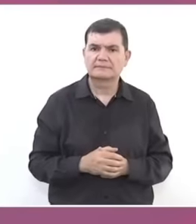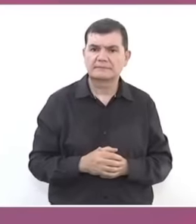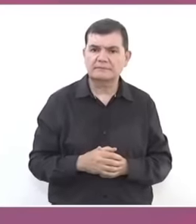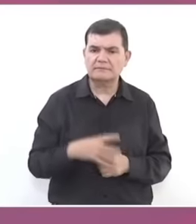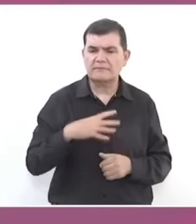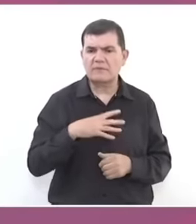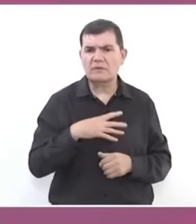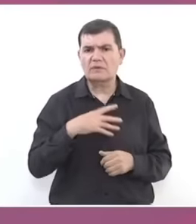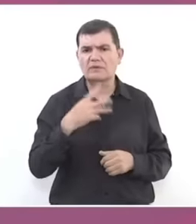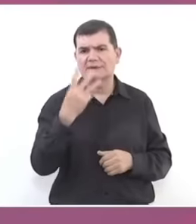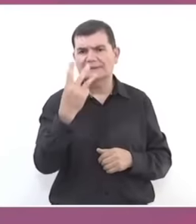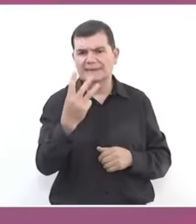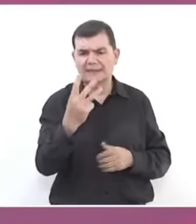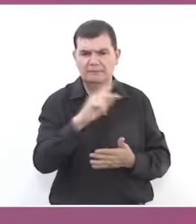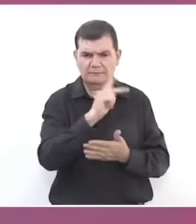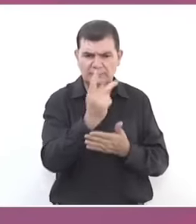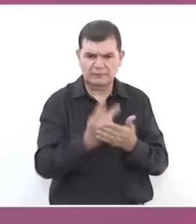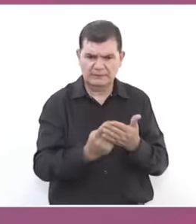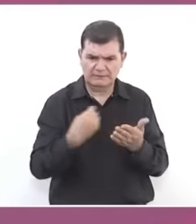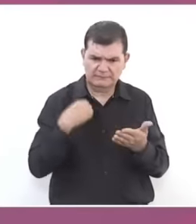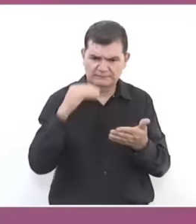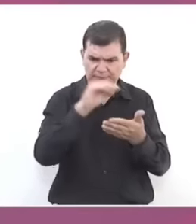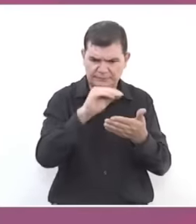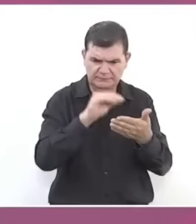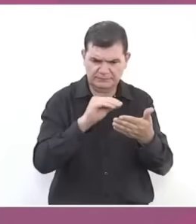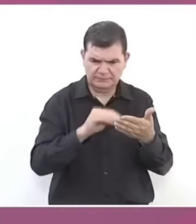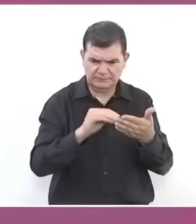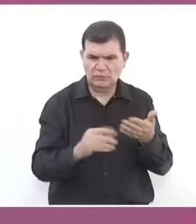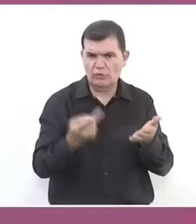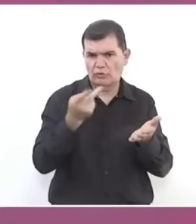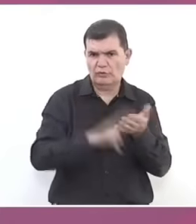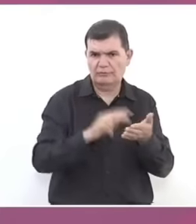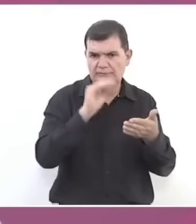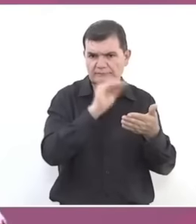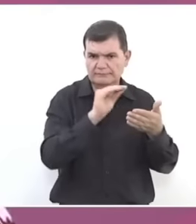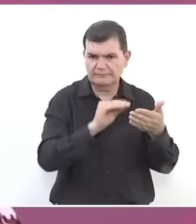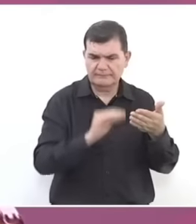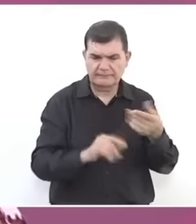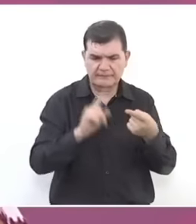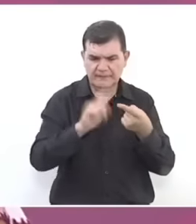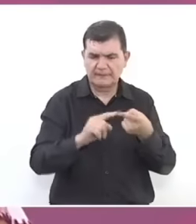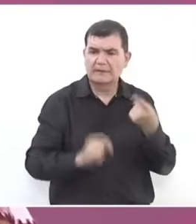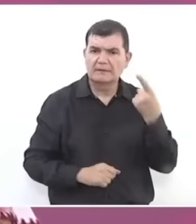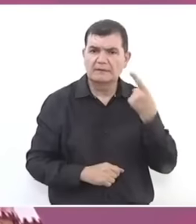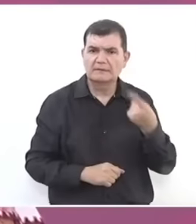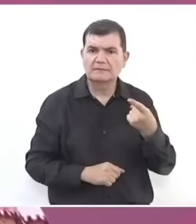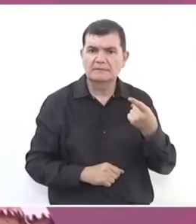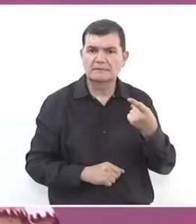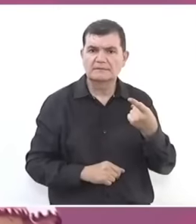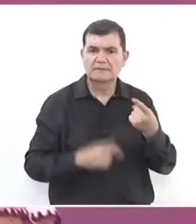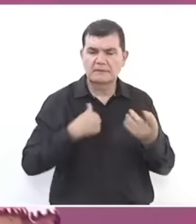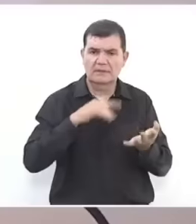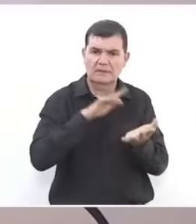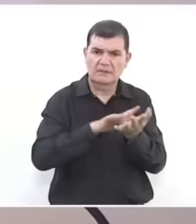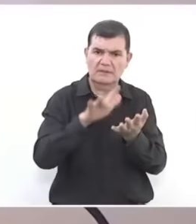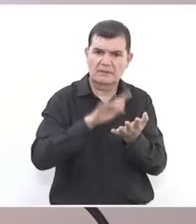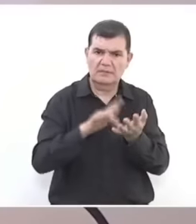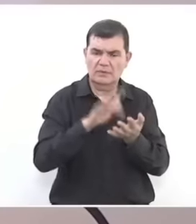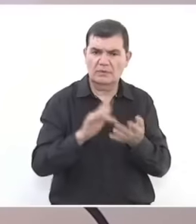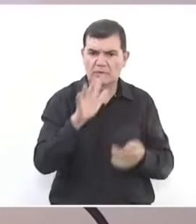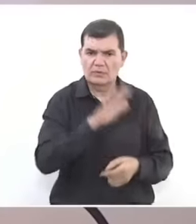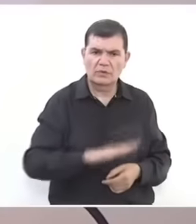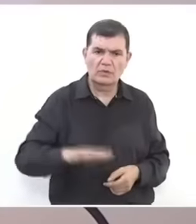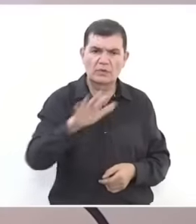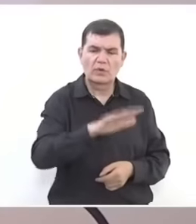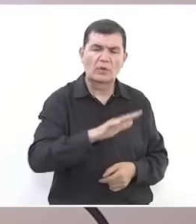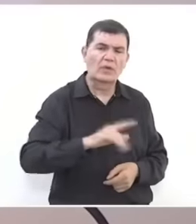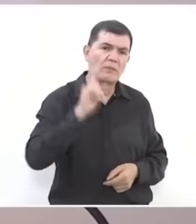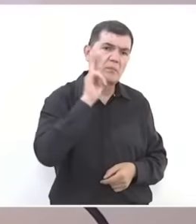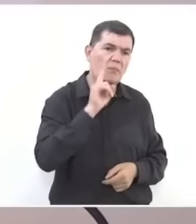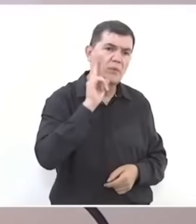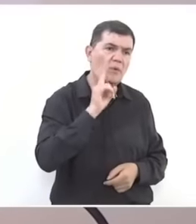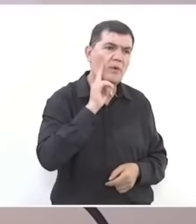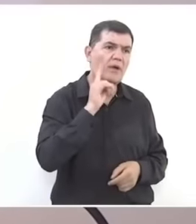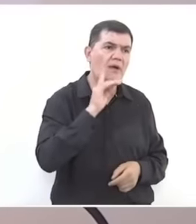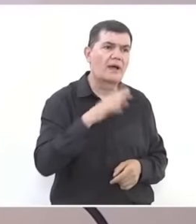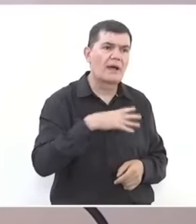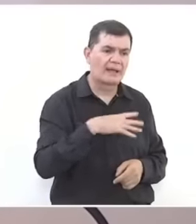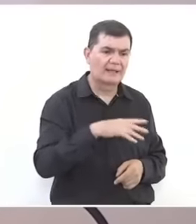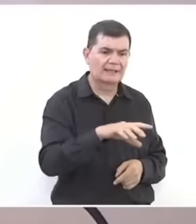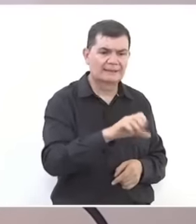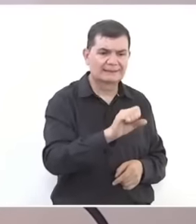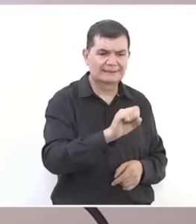least three additional programs, the first being support for all women from 60 to 64 years of